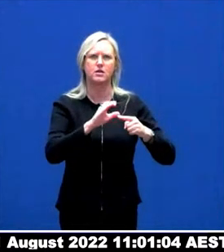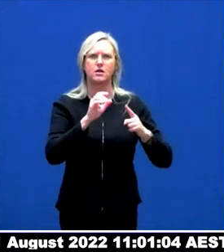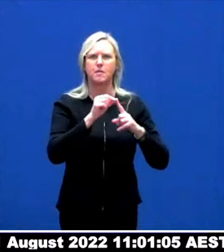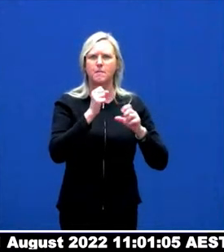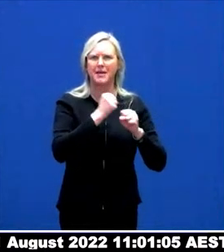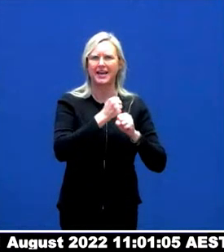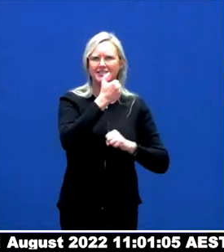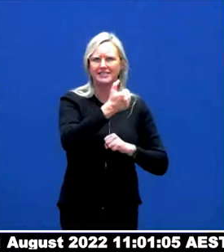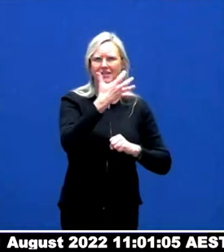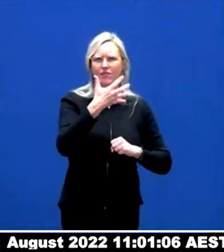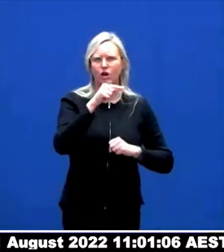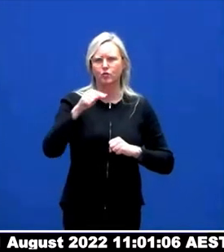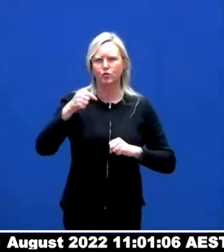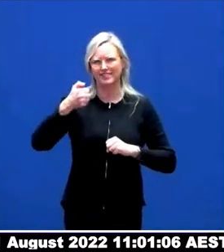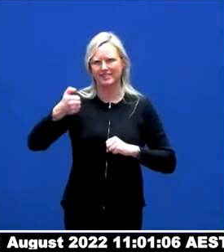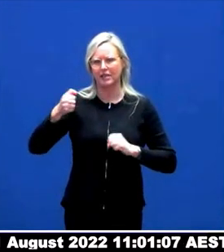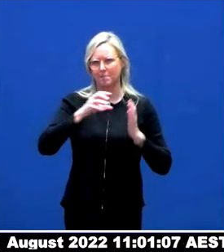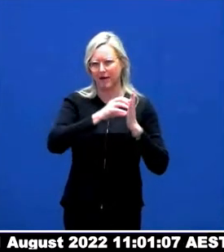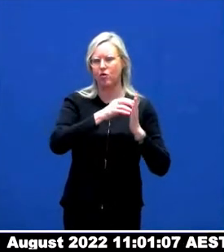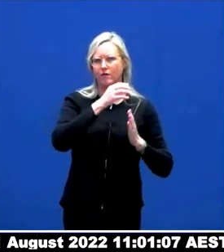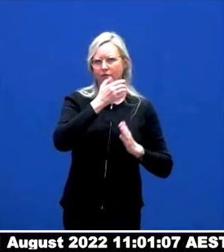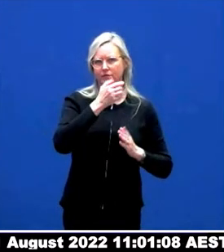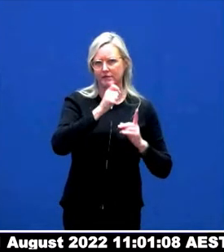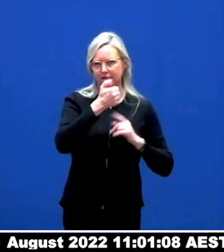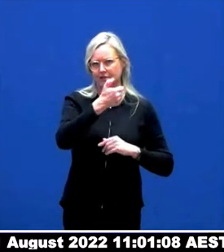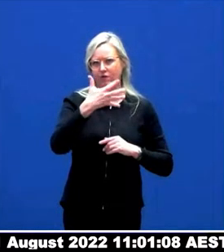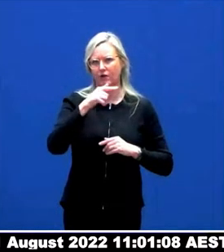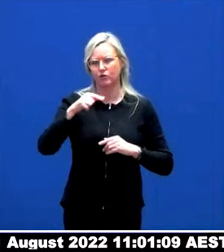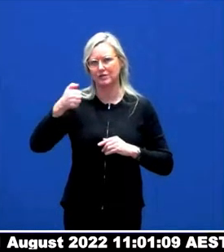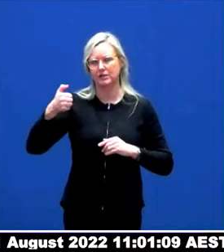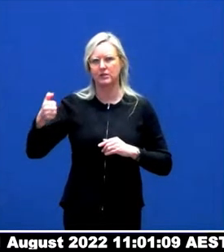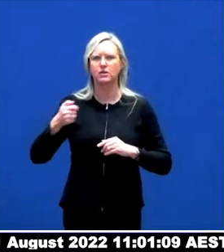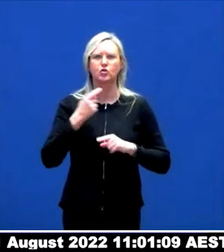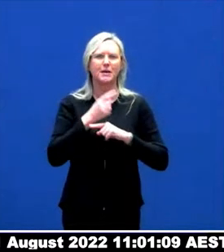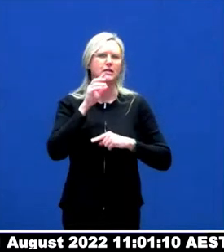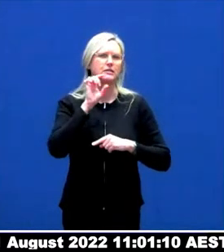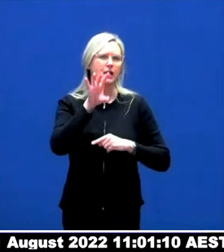"This is a commitment of establishing a $10 billion Housing Australia Future Fund."